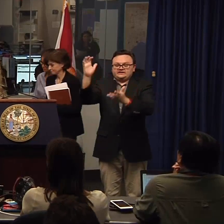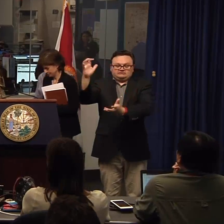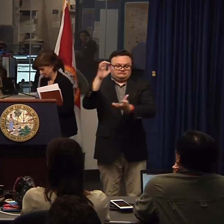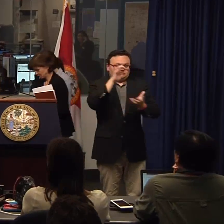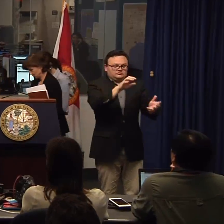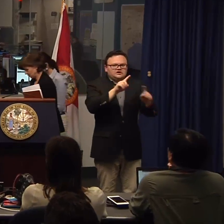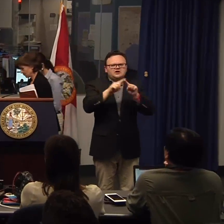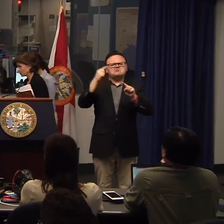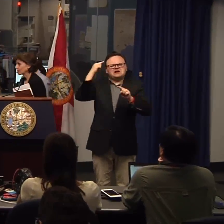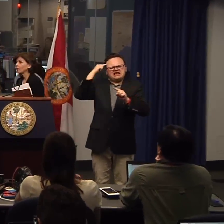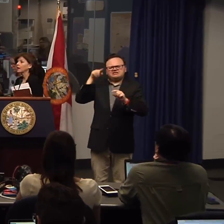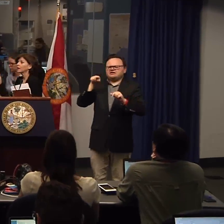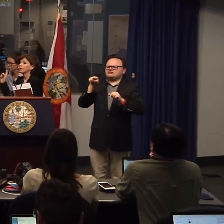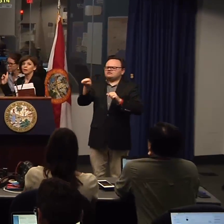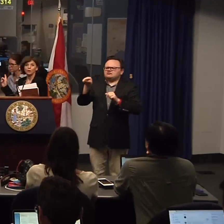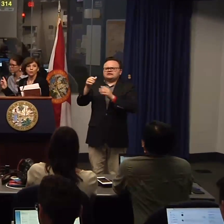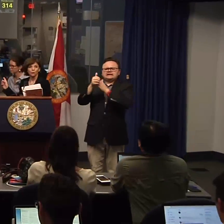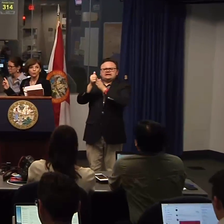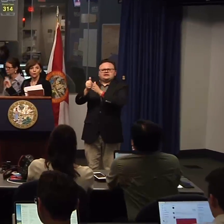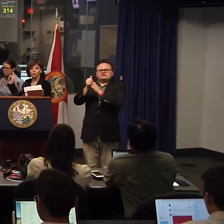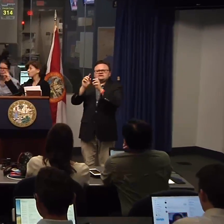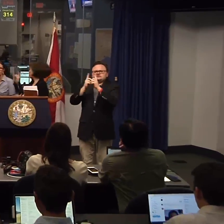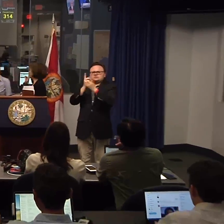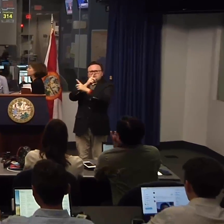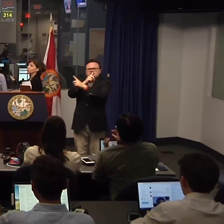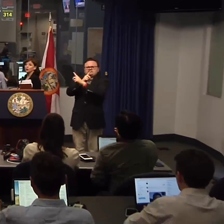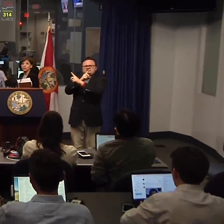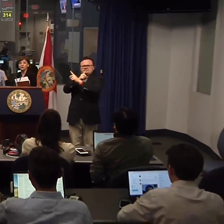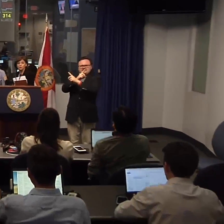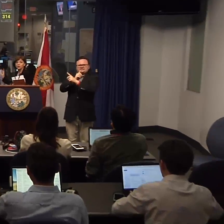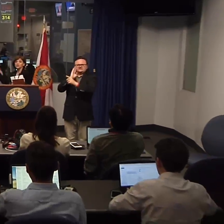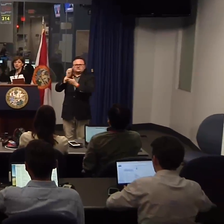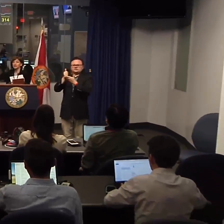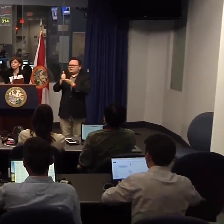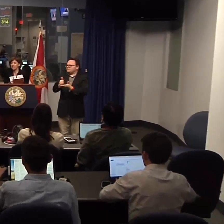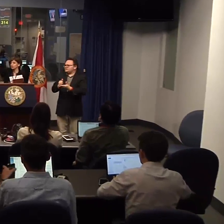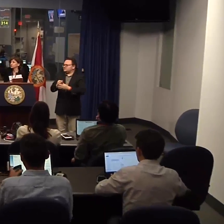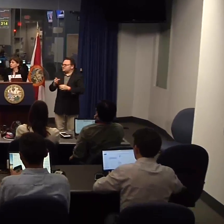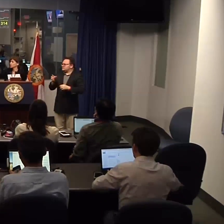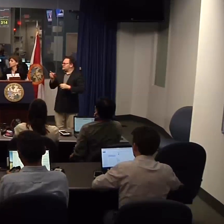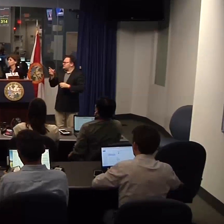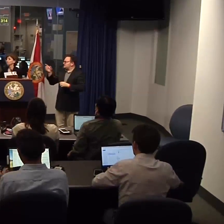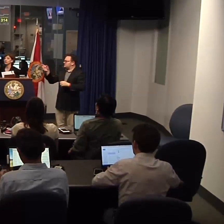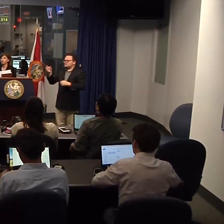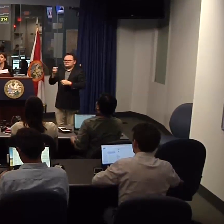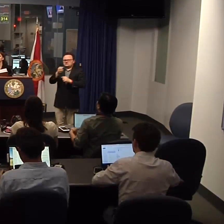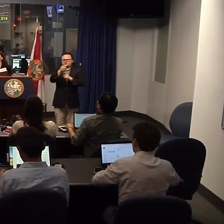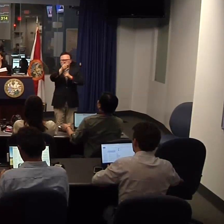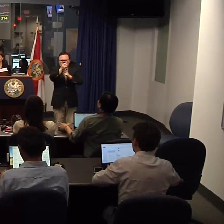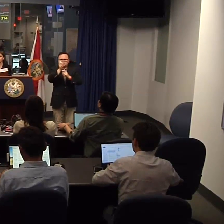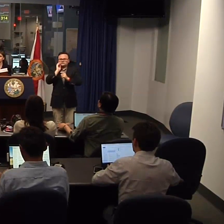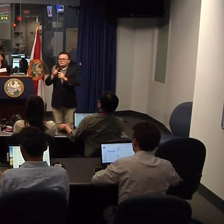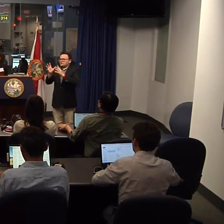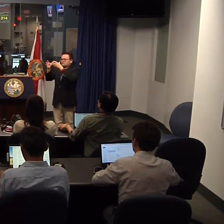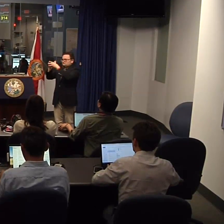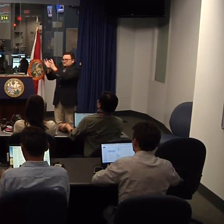YOU A COUPLE OF THE HOSPITAL